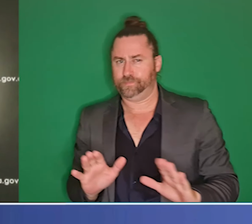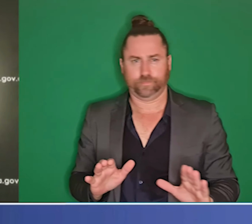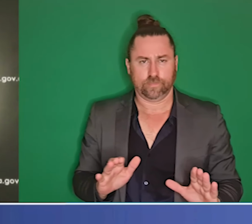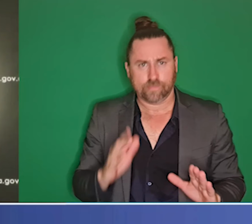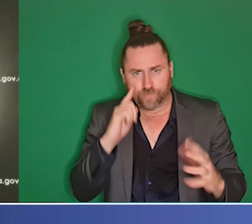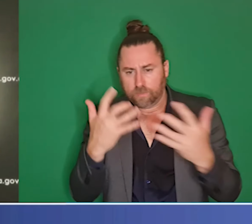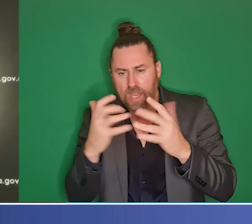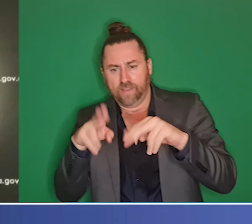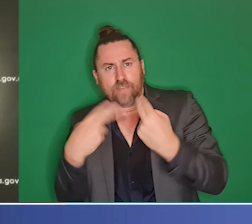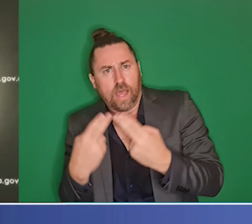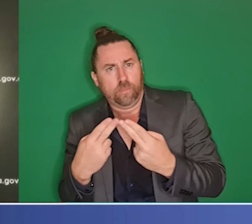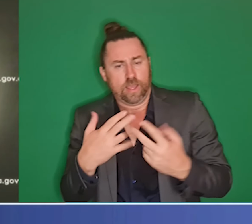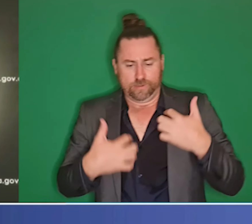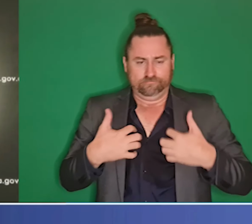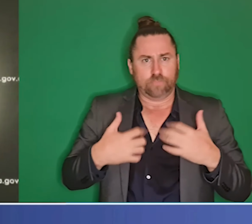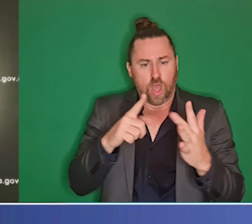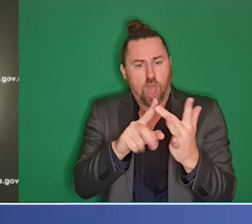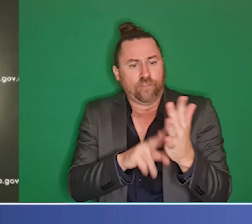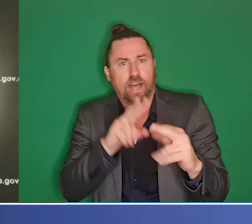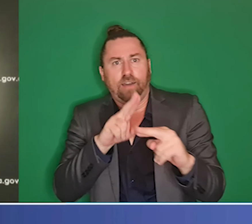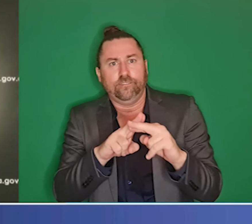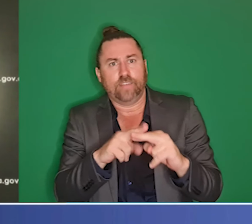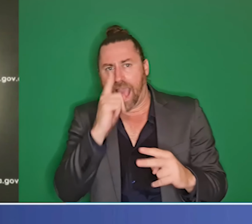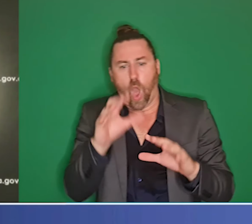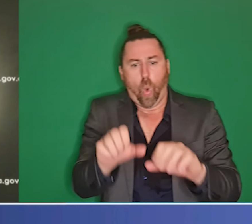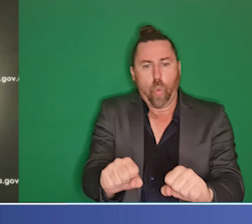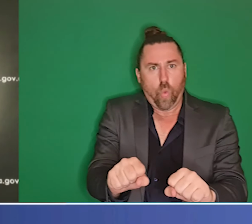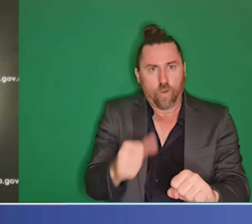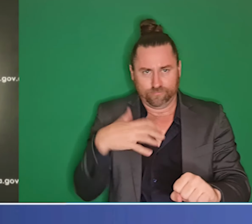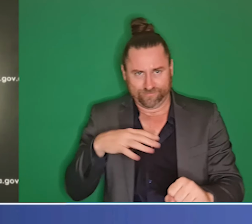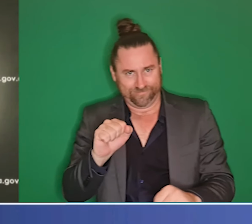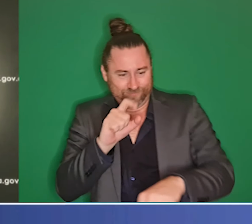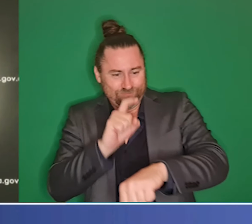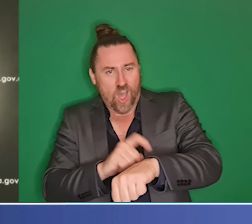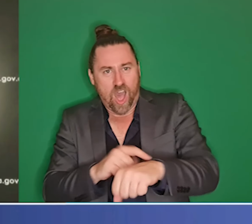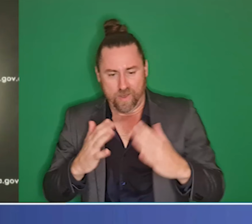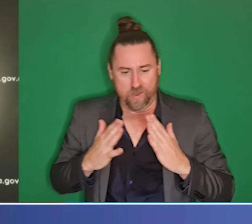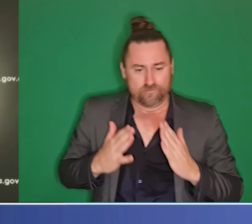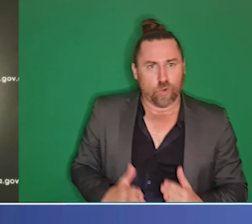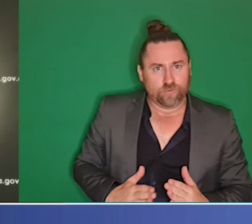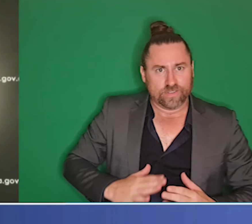there is a very narrow window of opportunity, and it is absolutely essential.